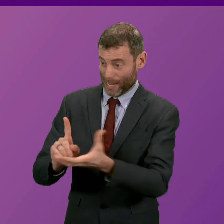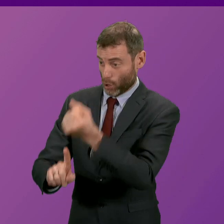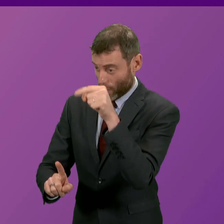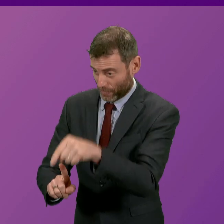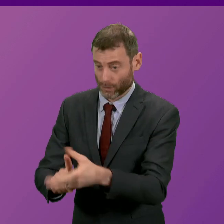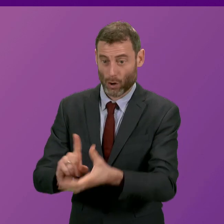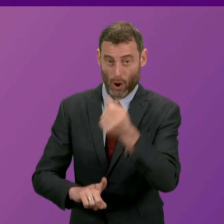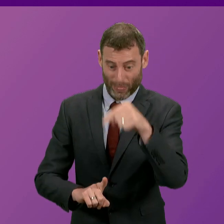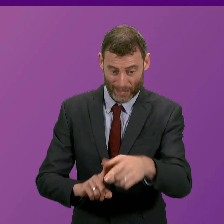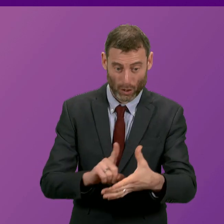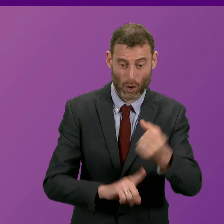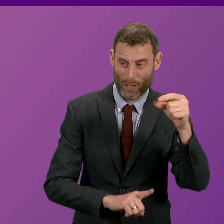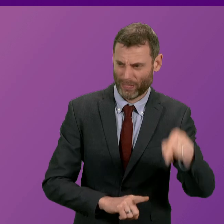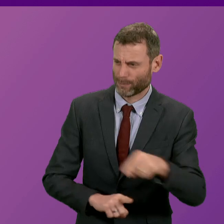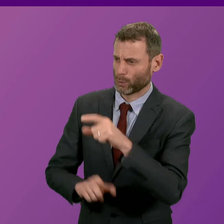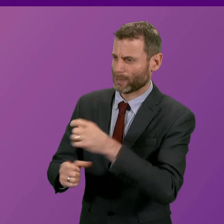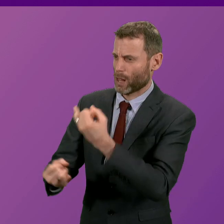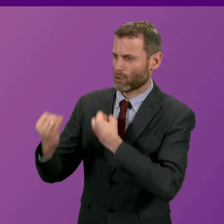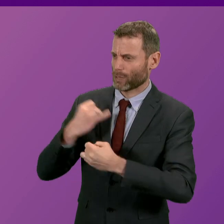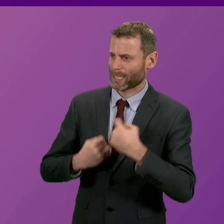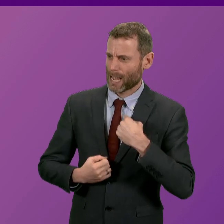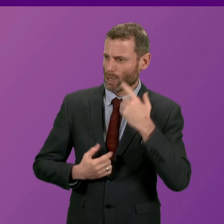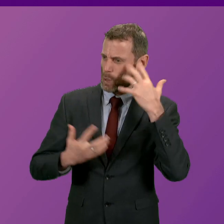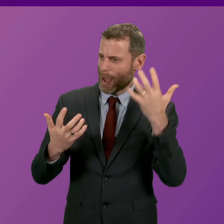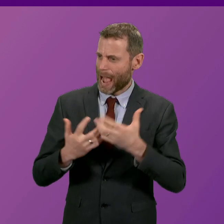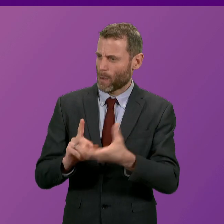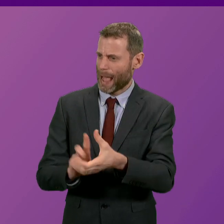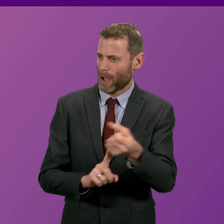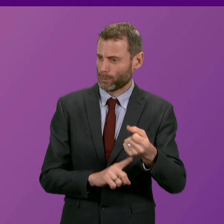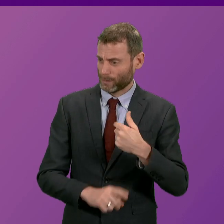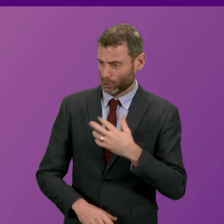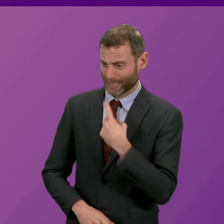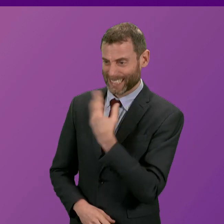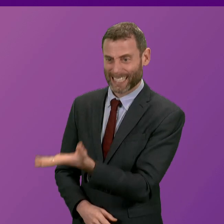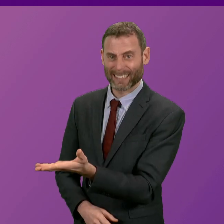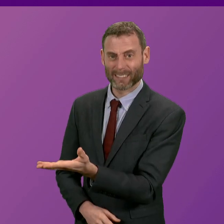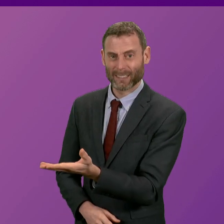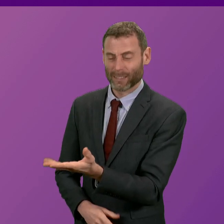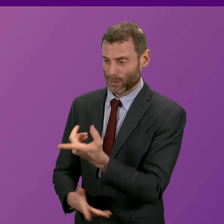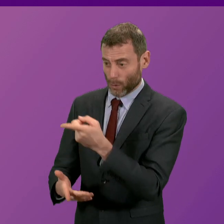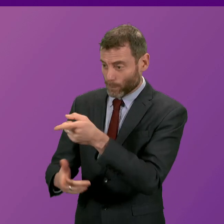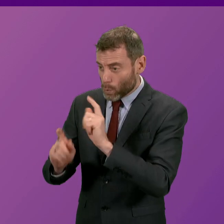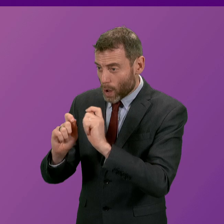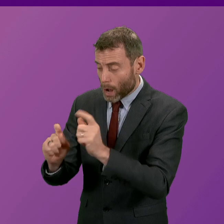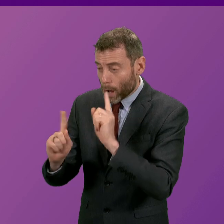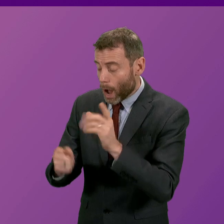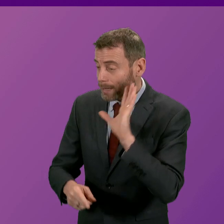step up to be a decent leader of an Opposition party, for him to aspire to do anything else. Let us hear one another!